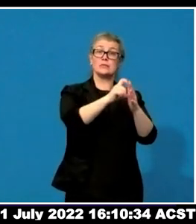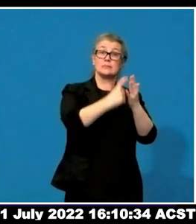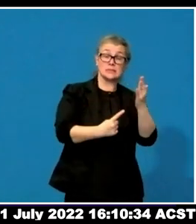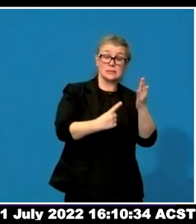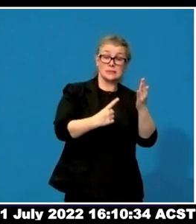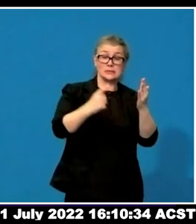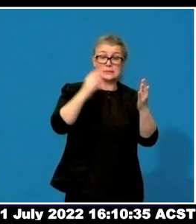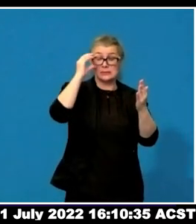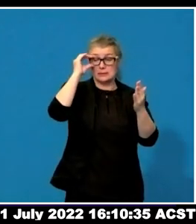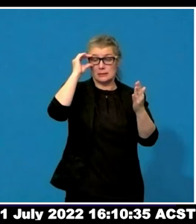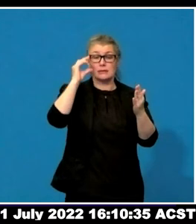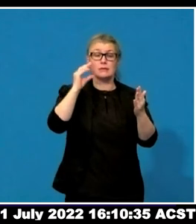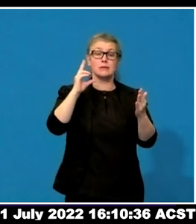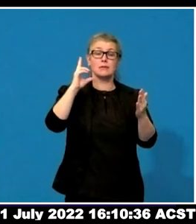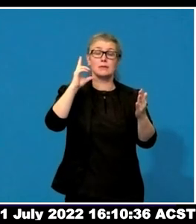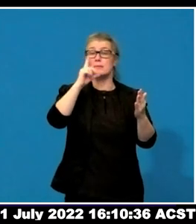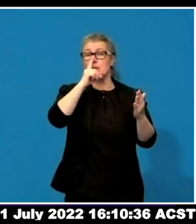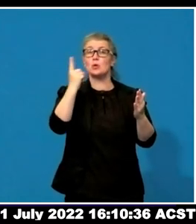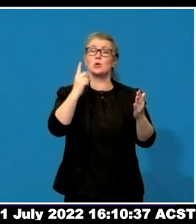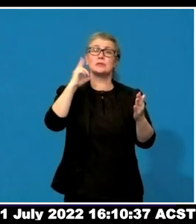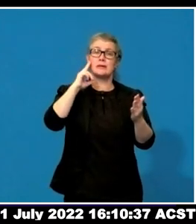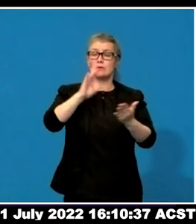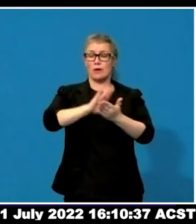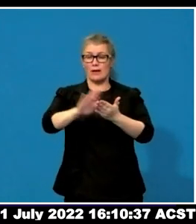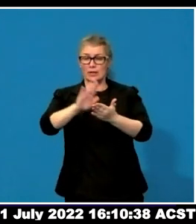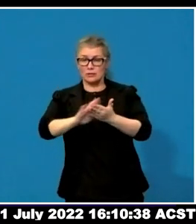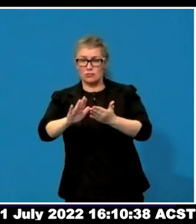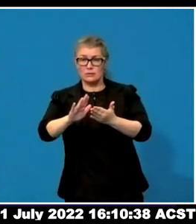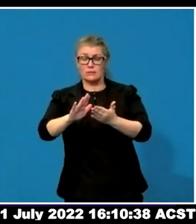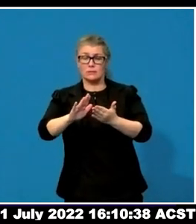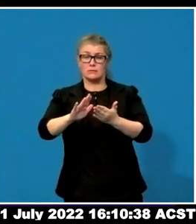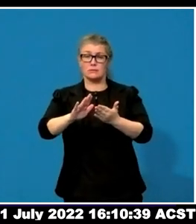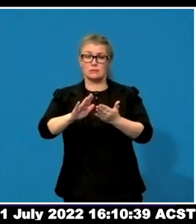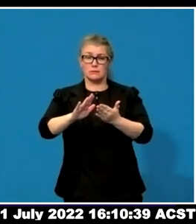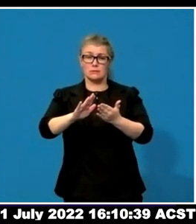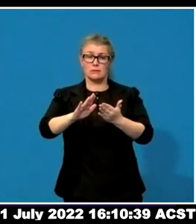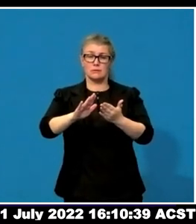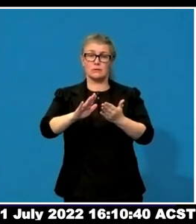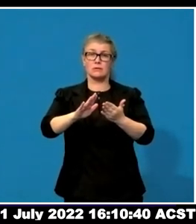or hard to hear, providing more understanding of that intersectionality.